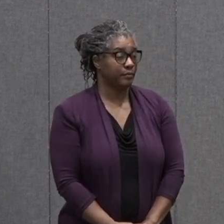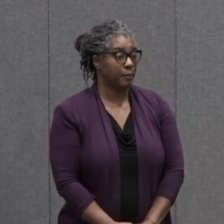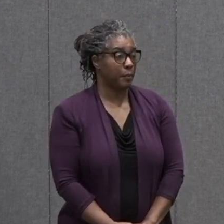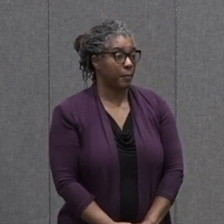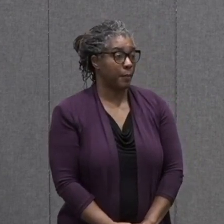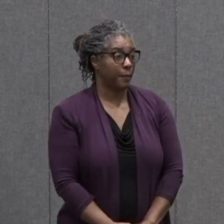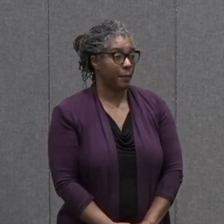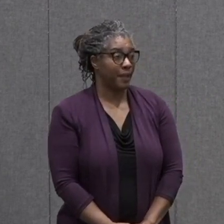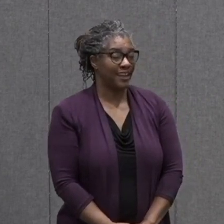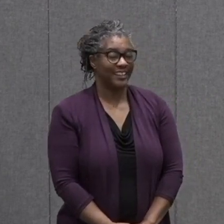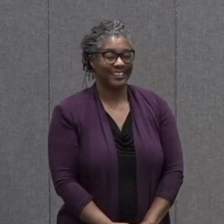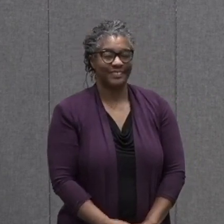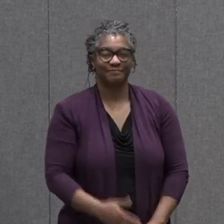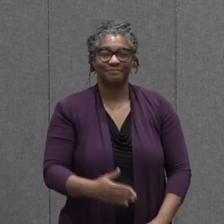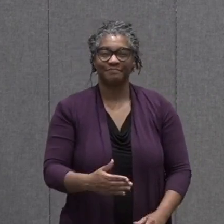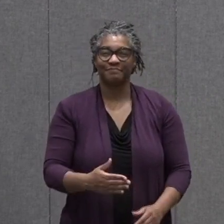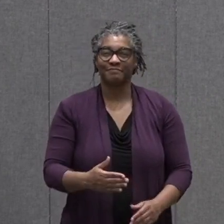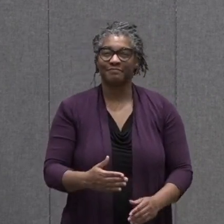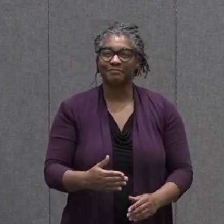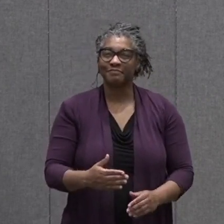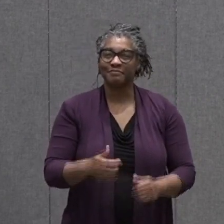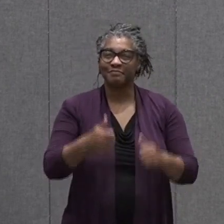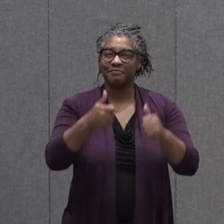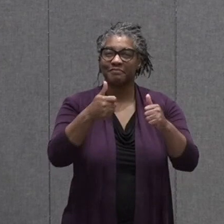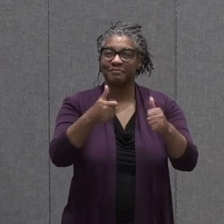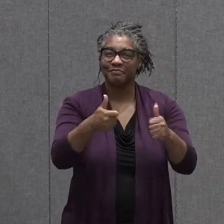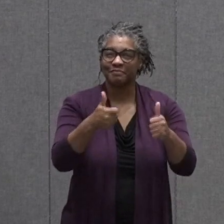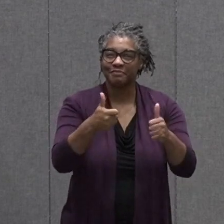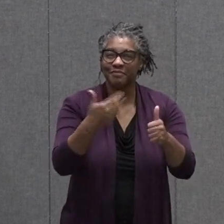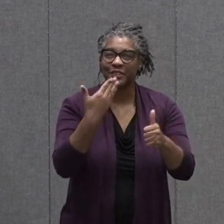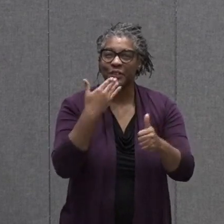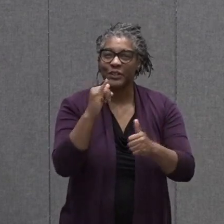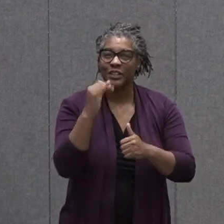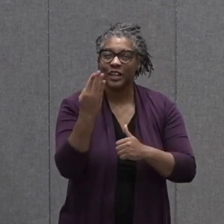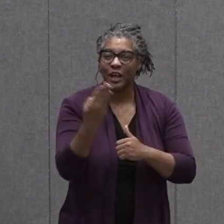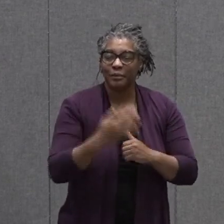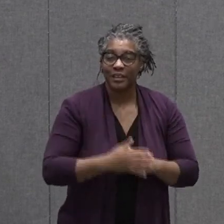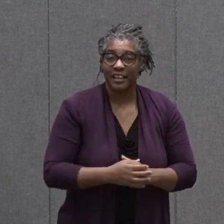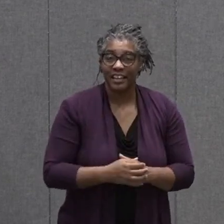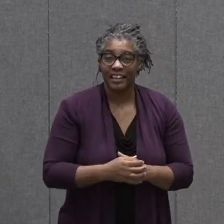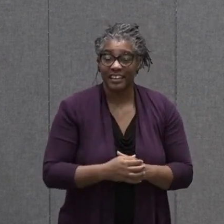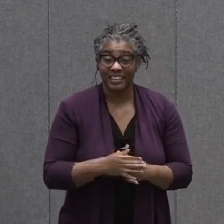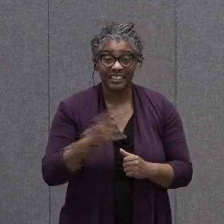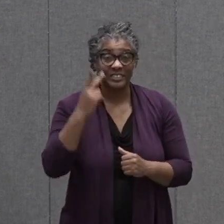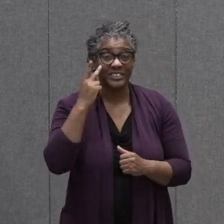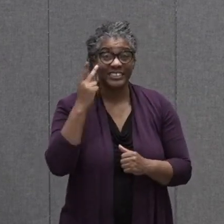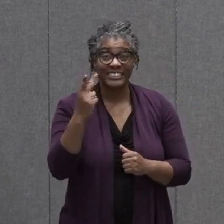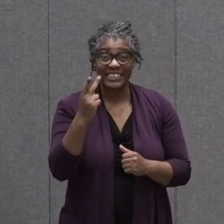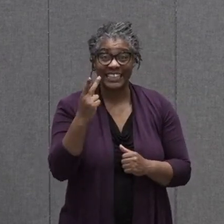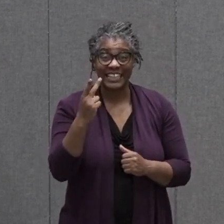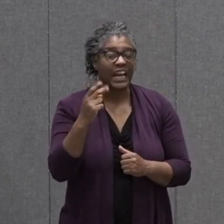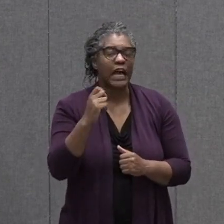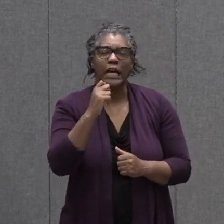Great job students. Now as you can see, I did not even use all of our letter tiles.